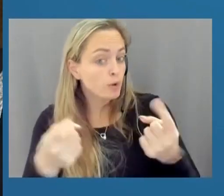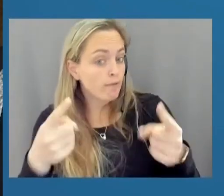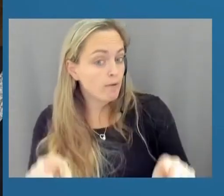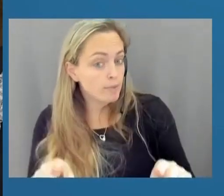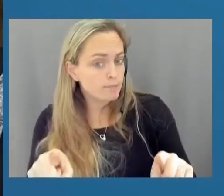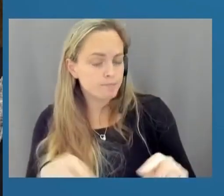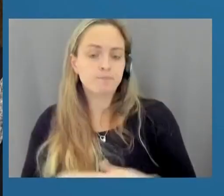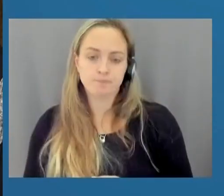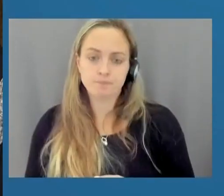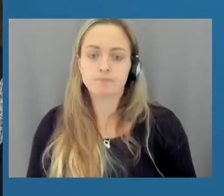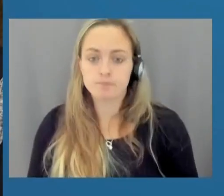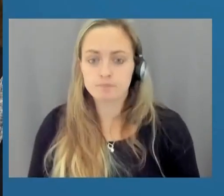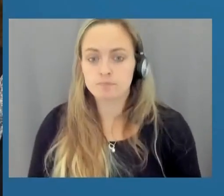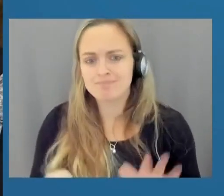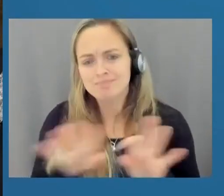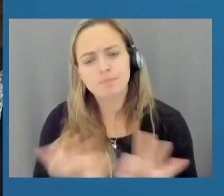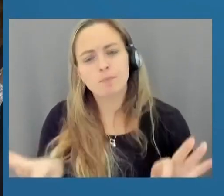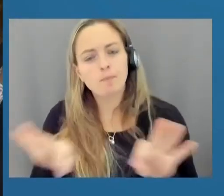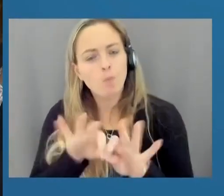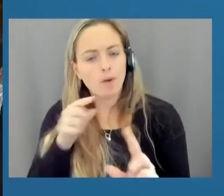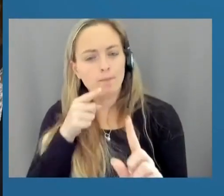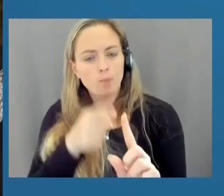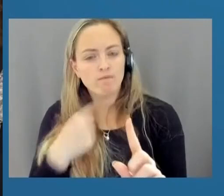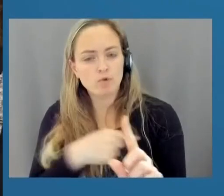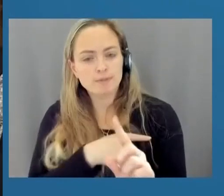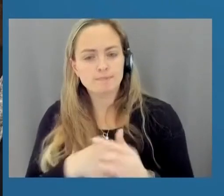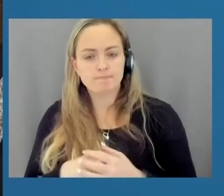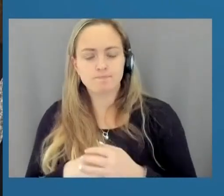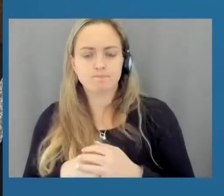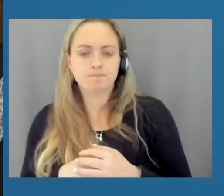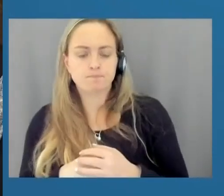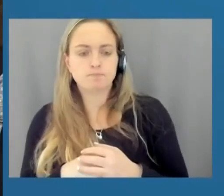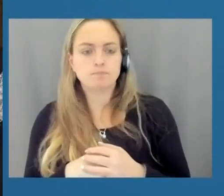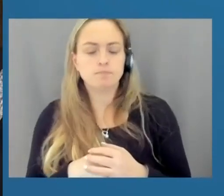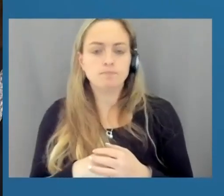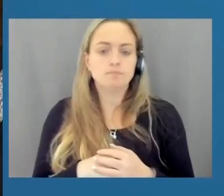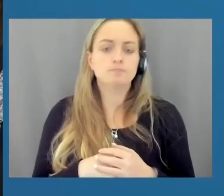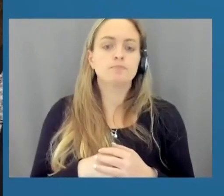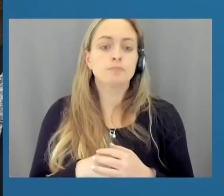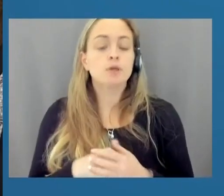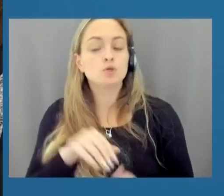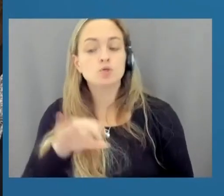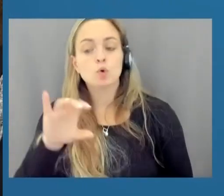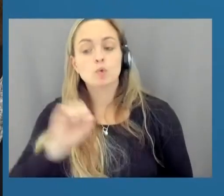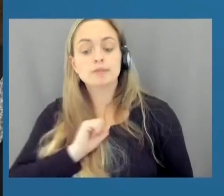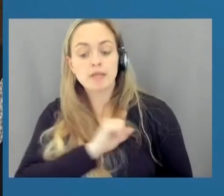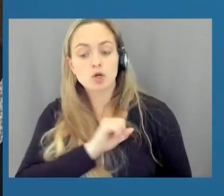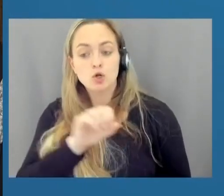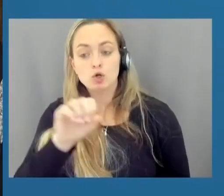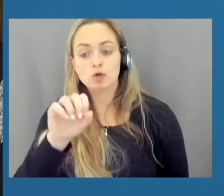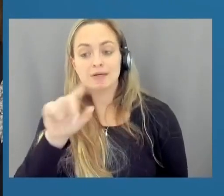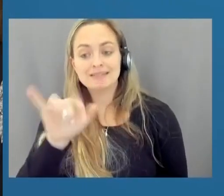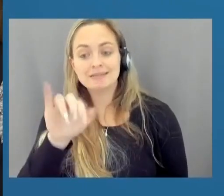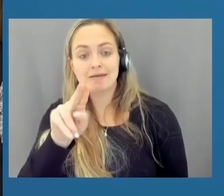a it's an important data point for us to have a sponsors Senators Eleanor Myre and. Assembly member so I just,